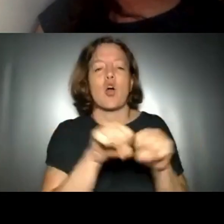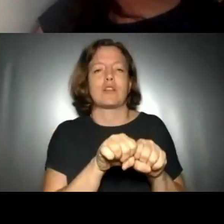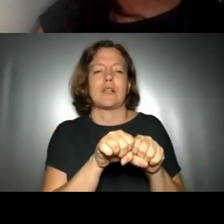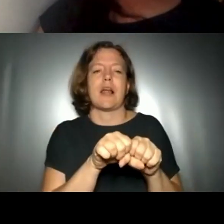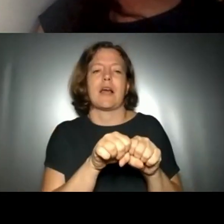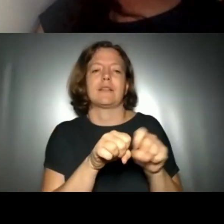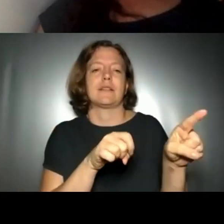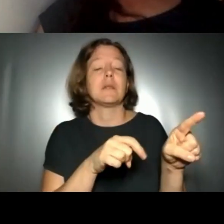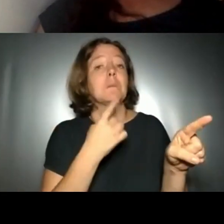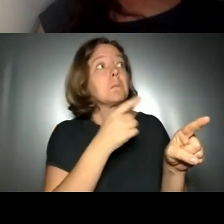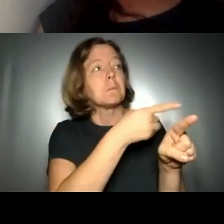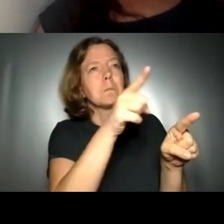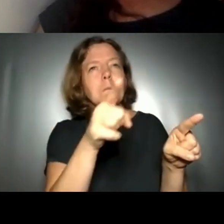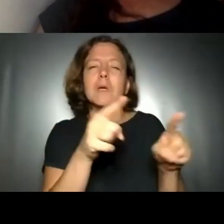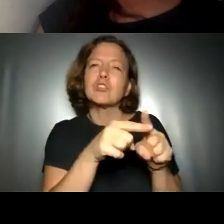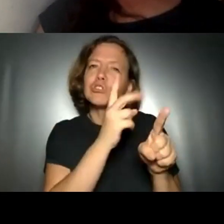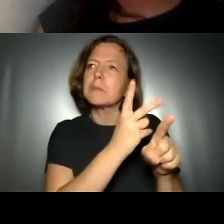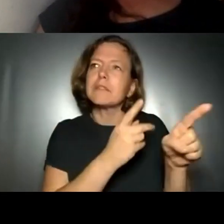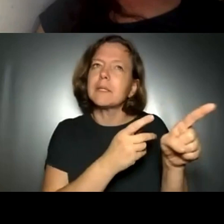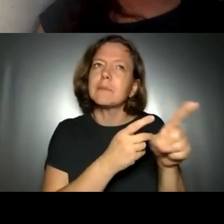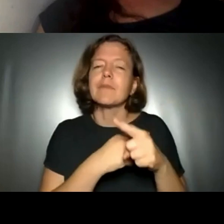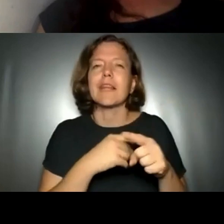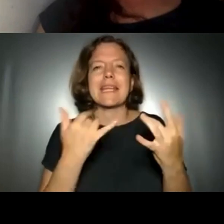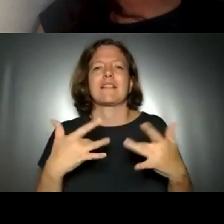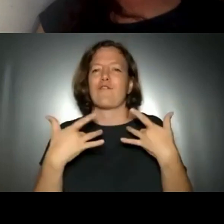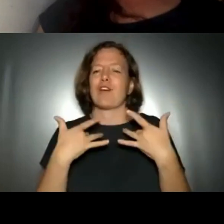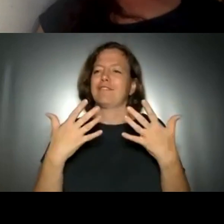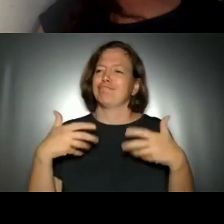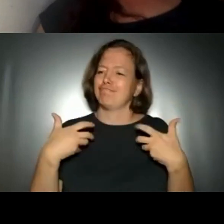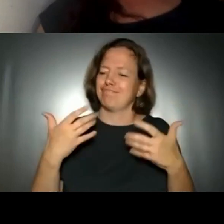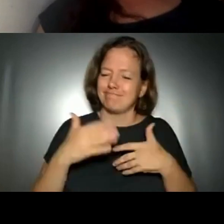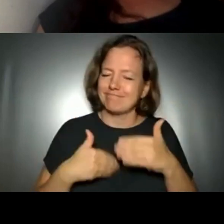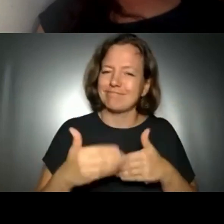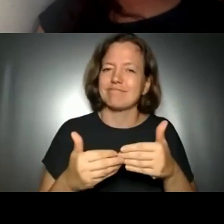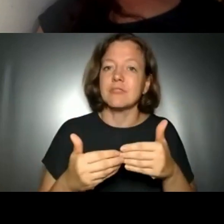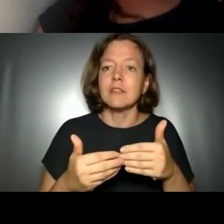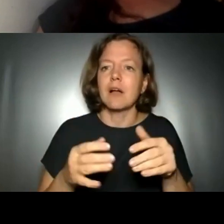I do feel excited that at least we have the possibility to connect, too.